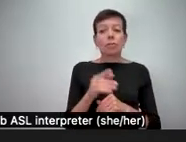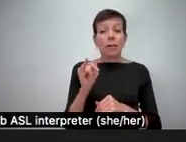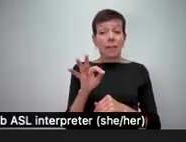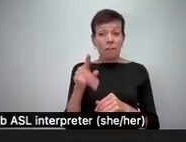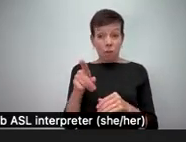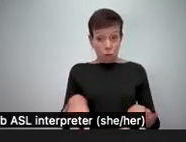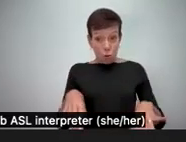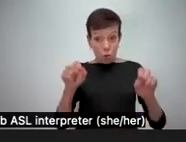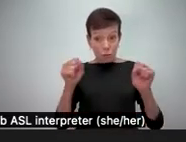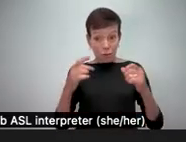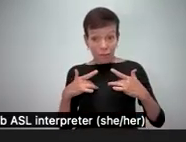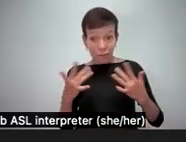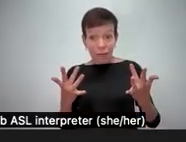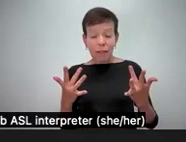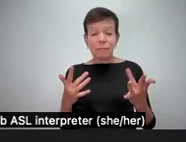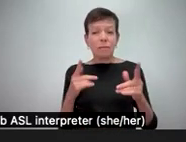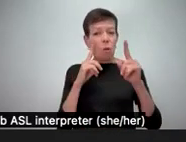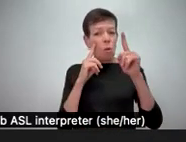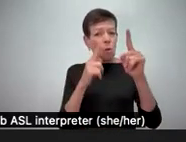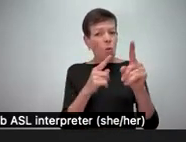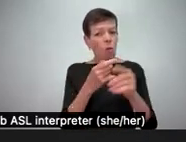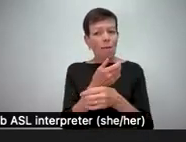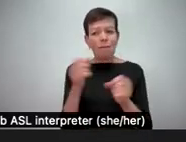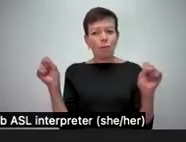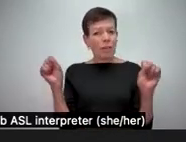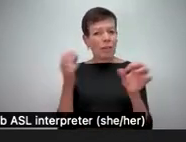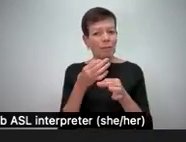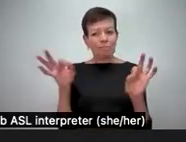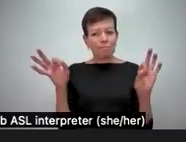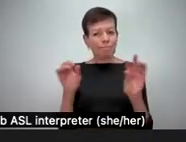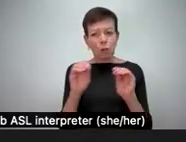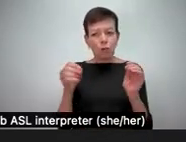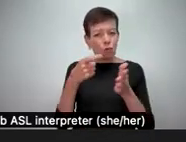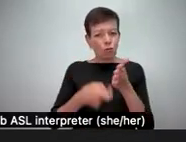anybody who's accessed who wants to come. Also, make sure that those spaces are accessible. We